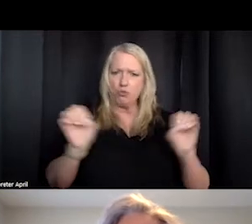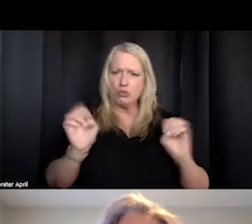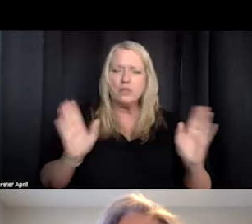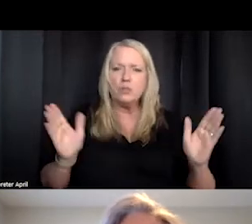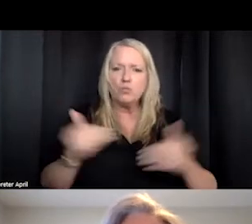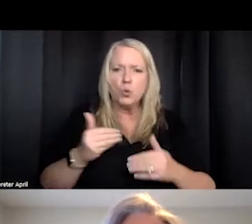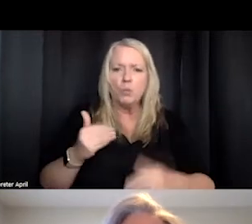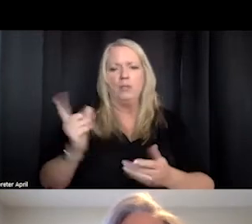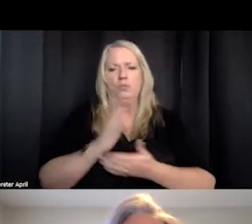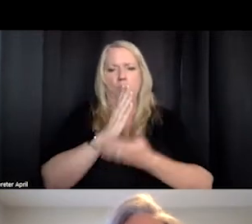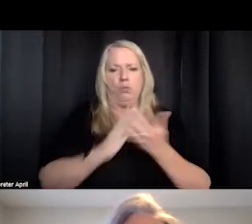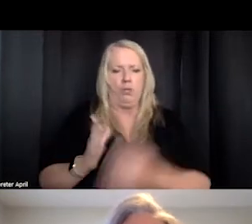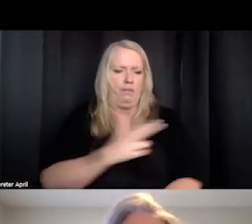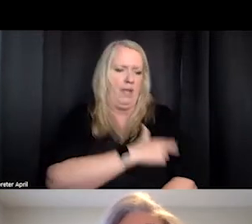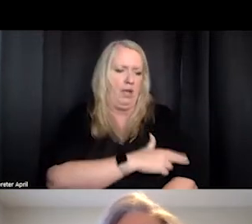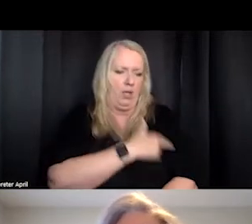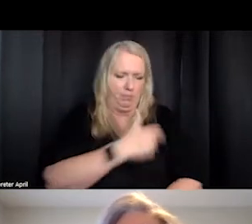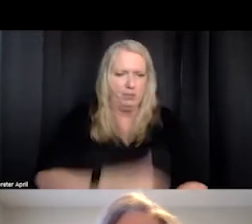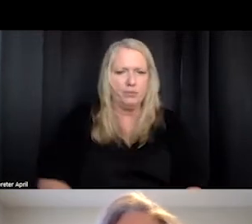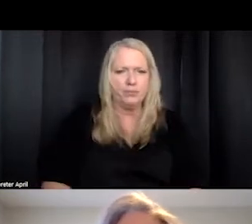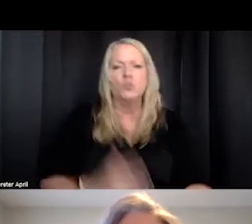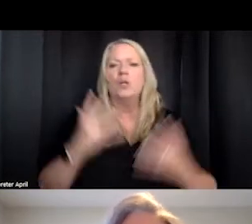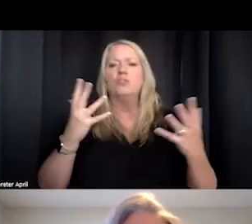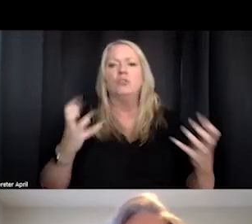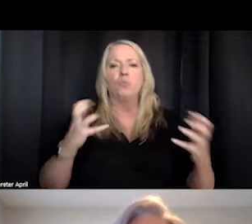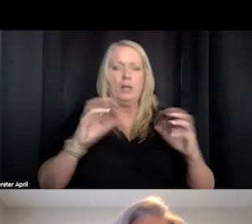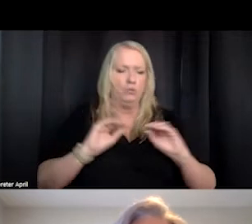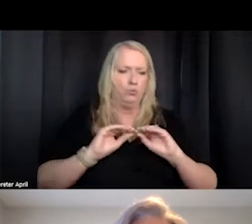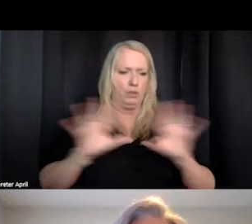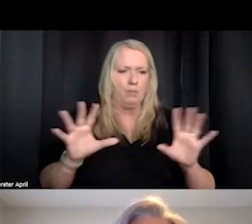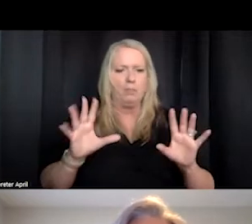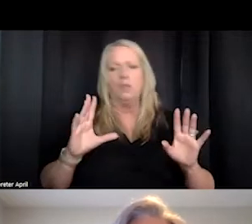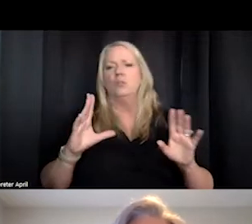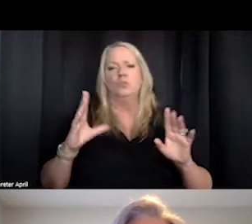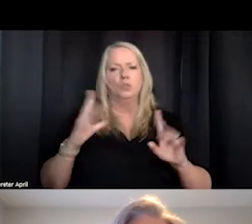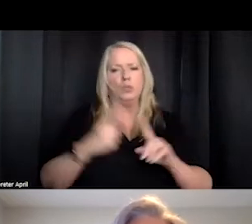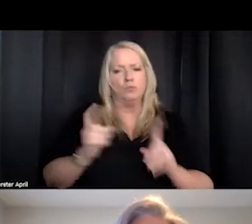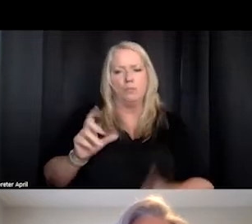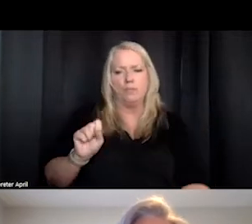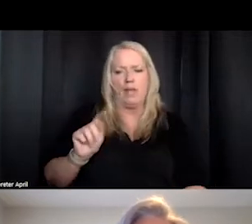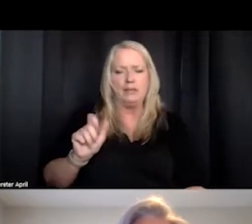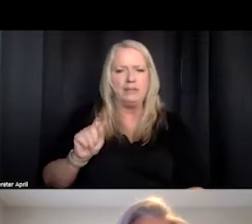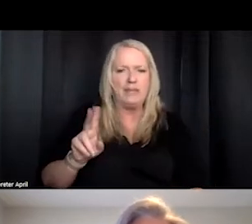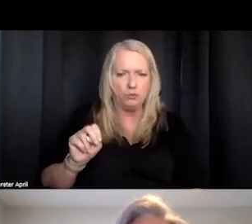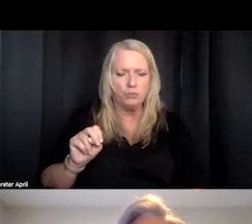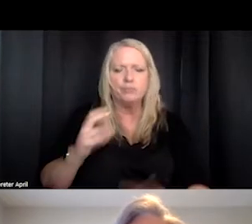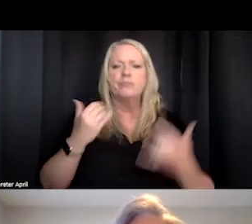PART OF THE HOSPITAL. SO, JUST CLARIFYING THAT, THAT DOES COME FROM A STATUTE. NEXT SLIDE, PLEASE.